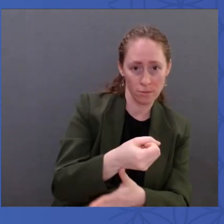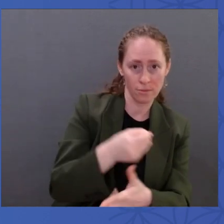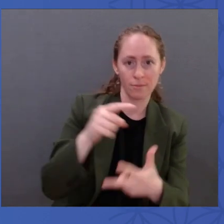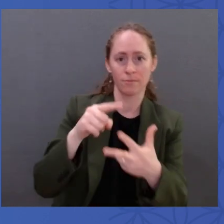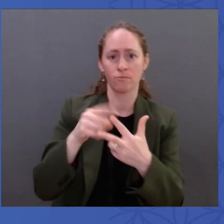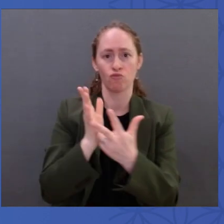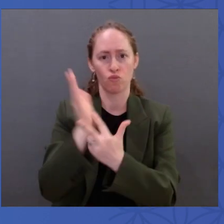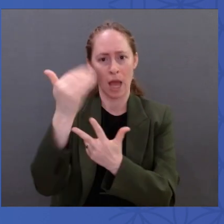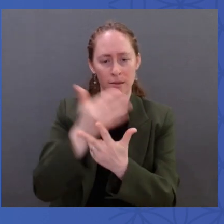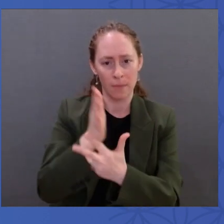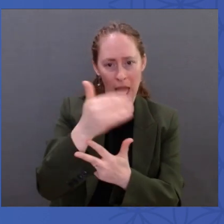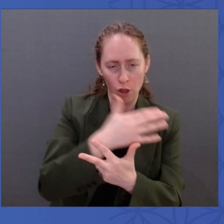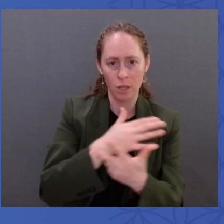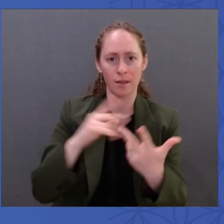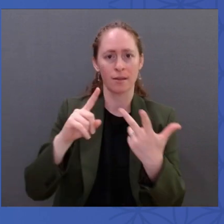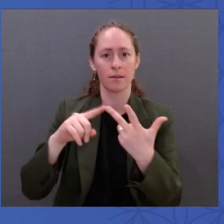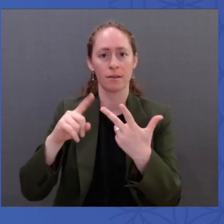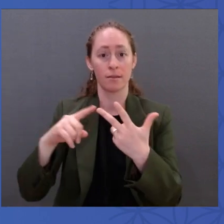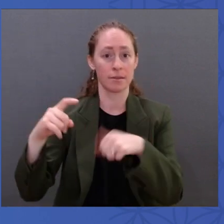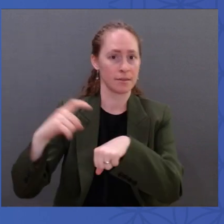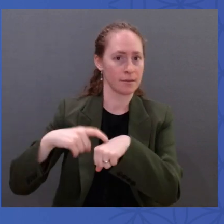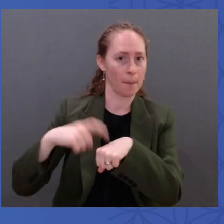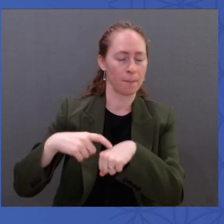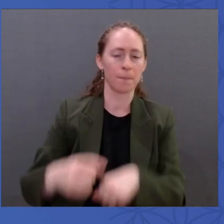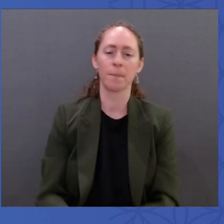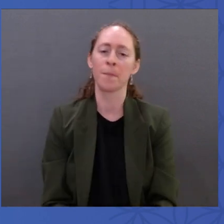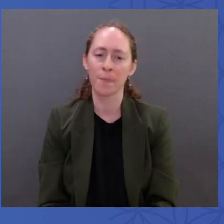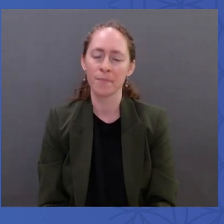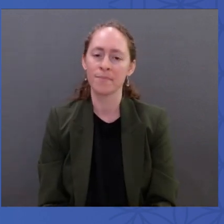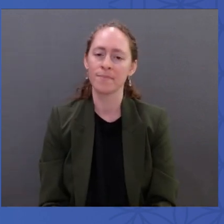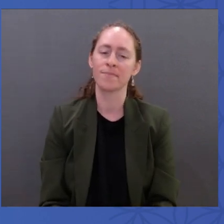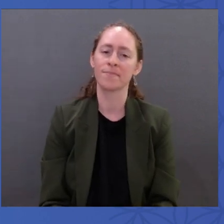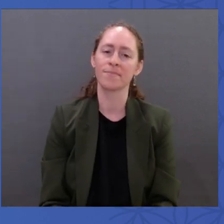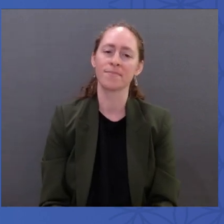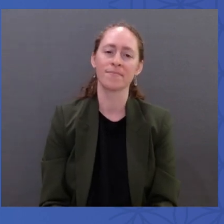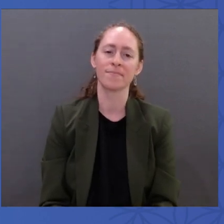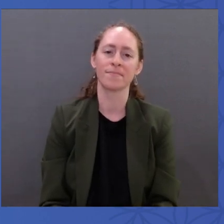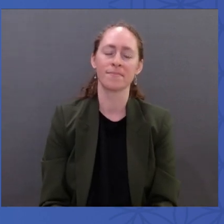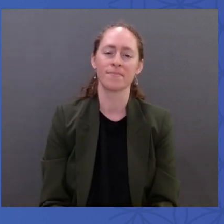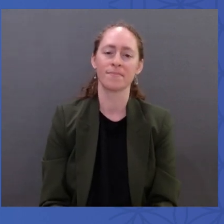I am sure that this framework will be helpful